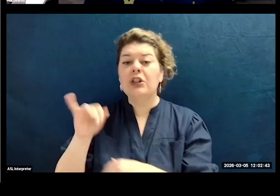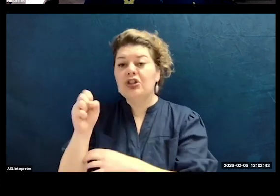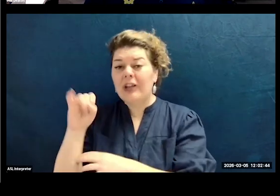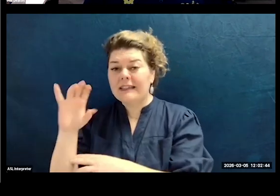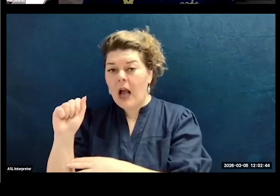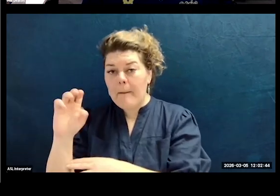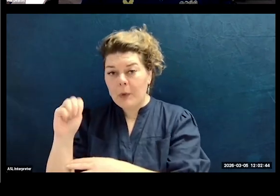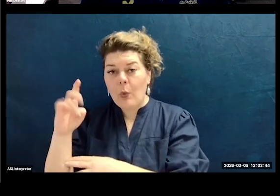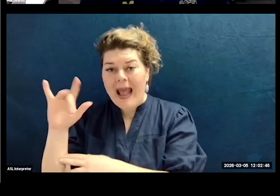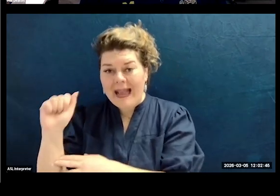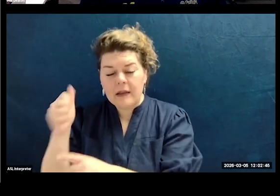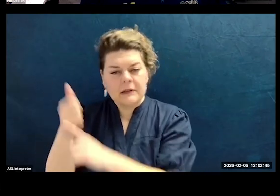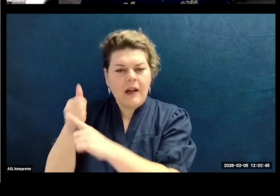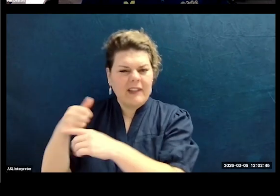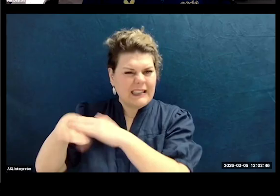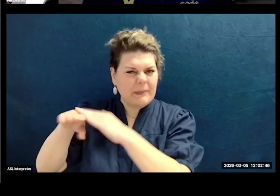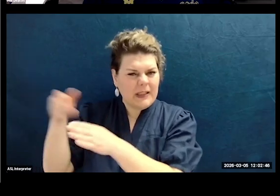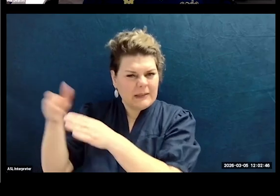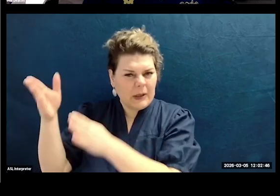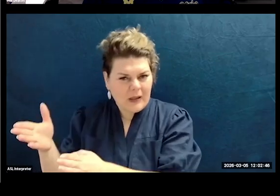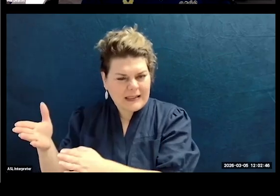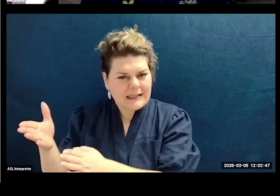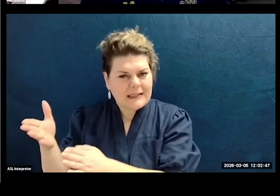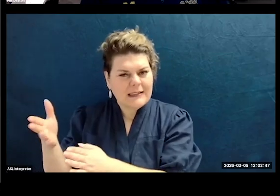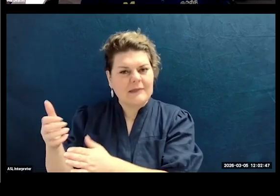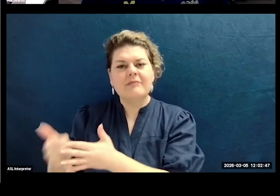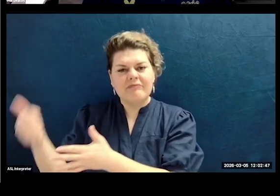who is a Senior Digital Accessibility Specialist in the Disability Equity Office,